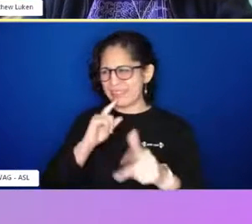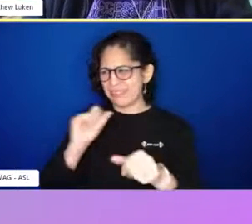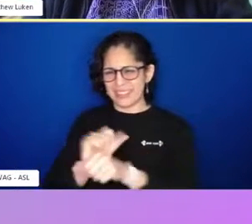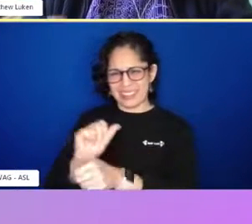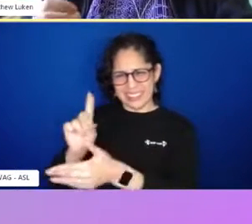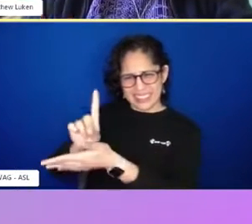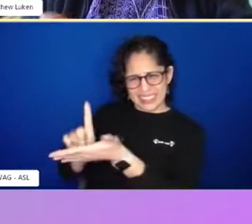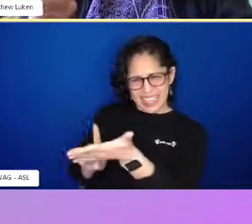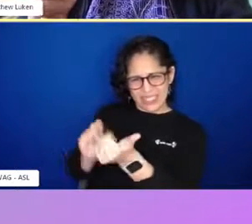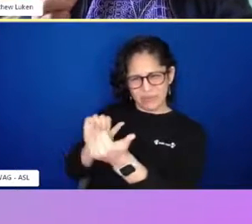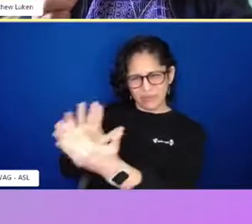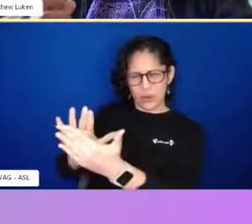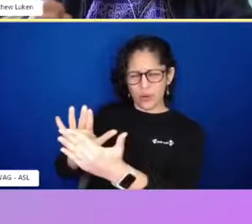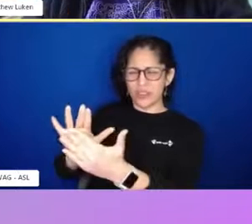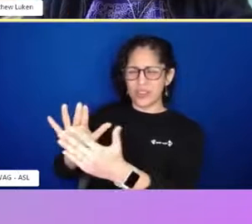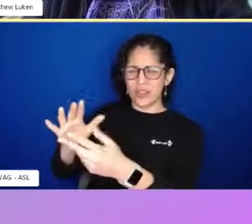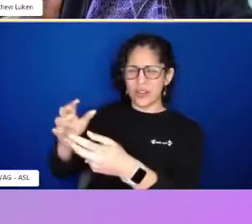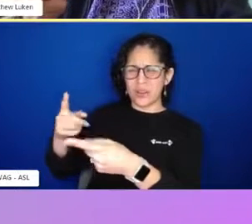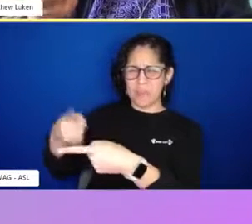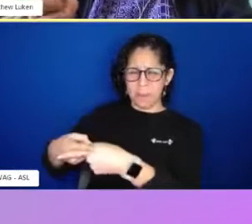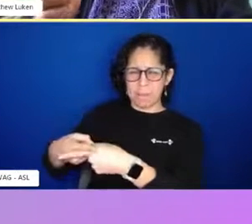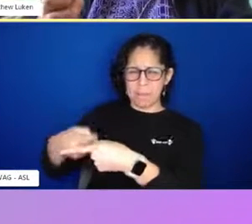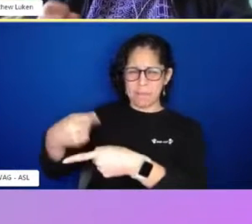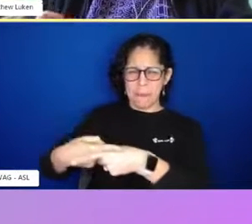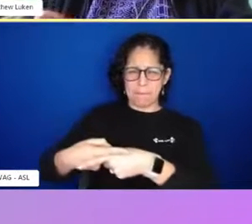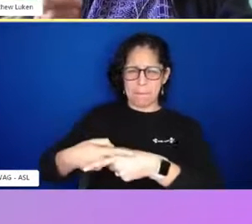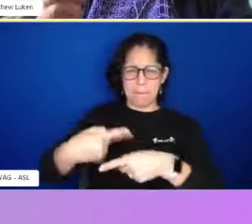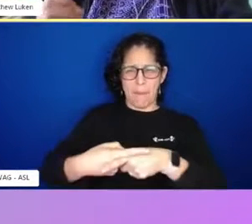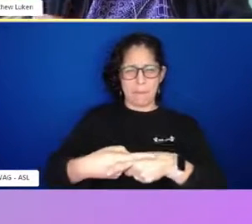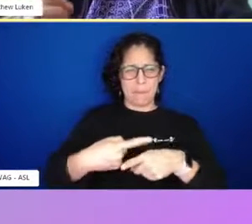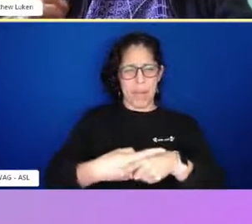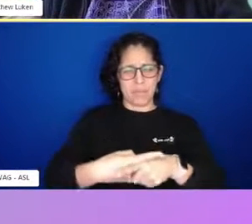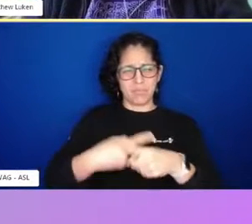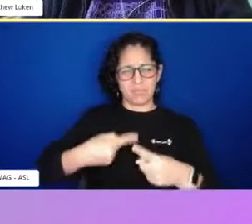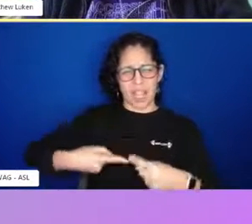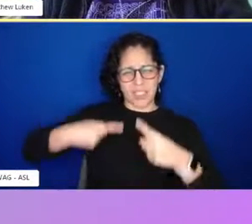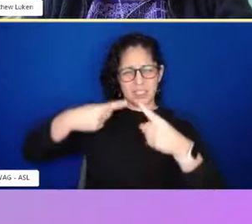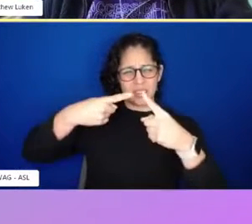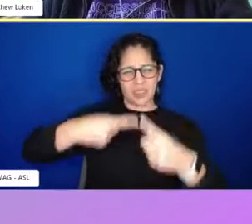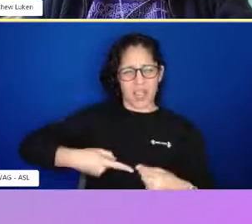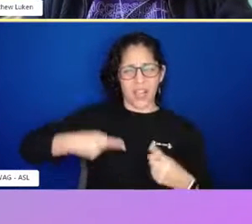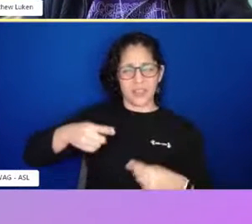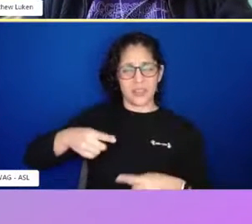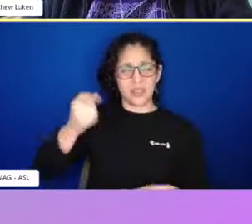adoption is historically difficult. Even interesting to this statistic from